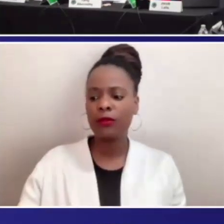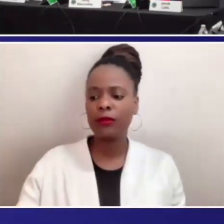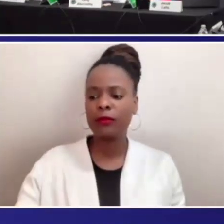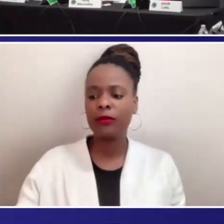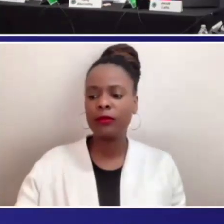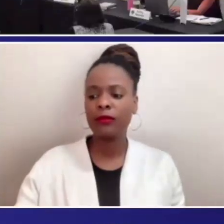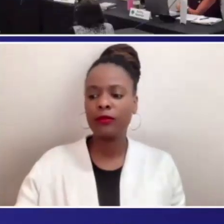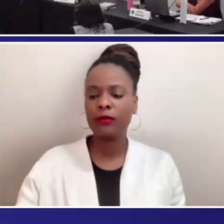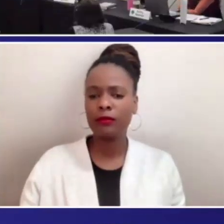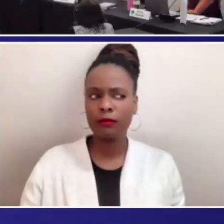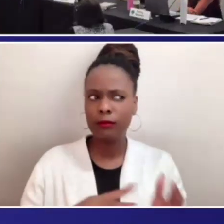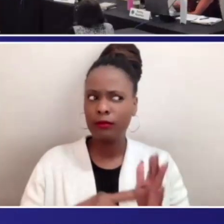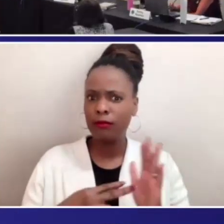Meaning, it's how they relate to each other?